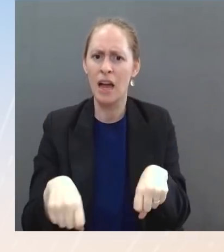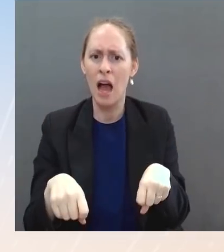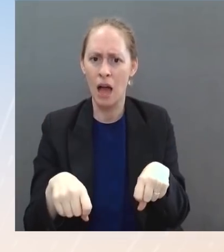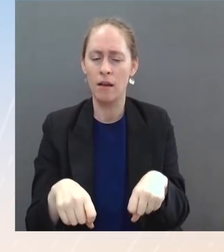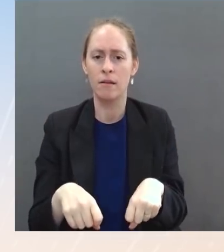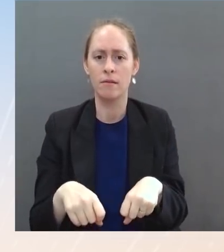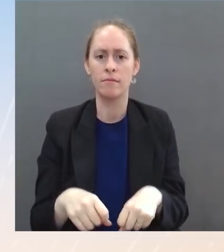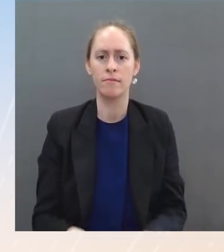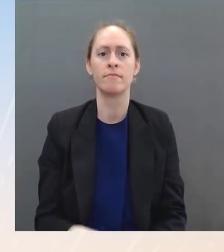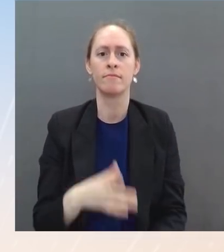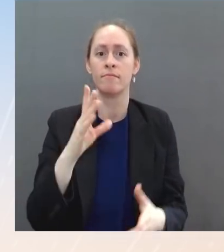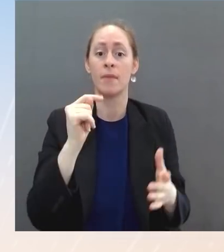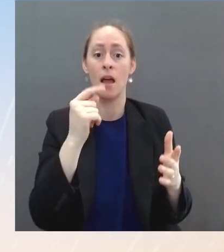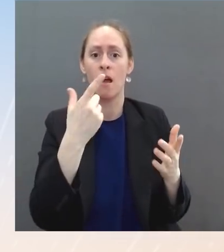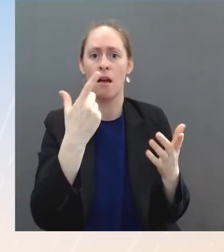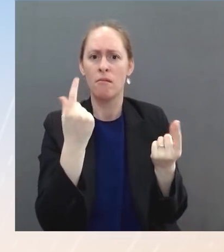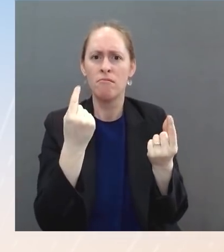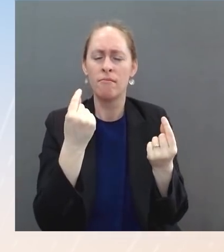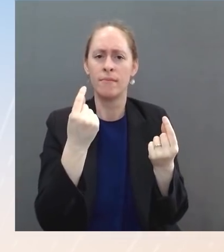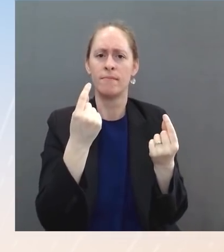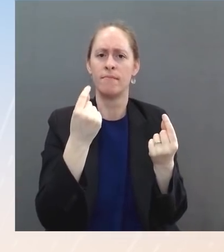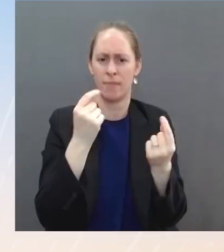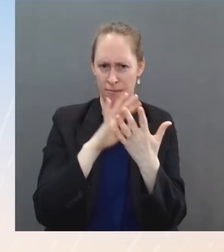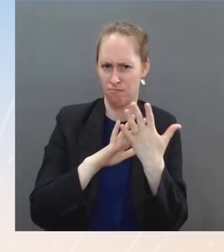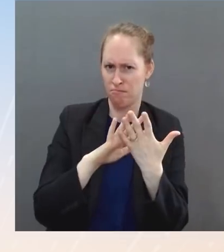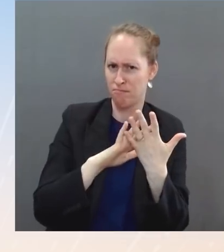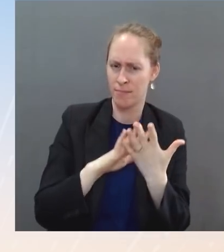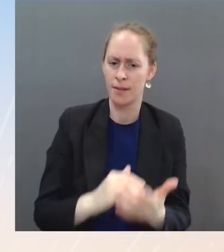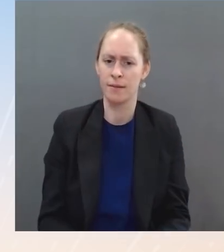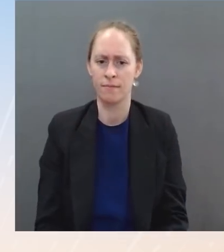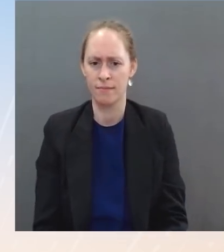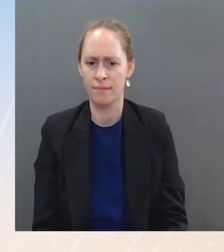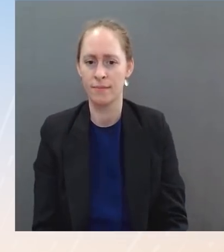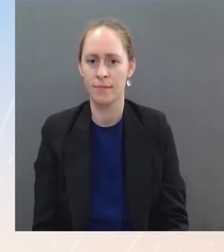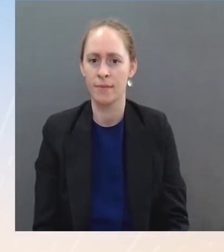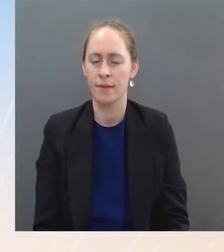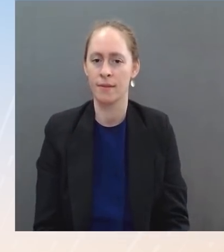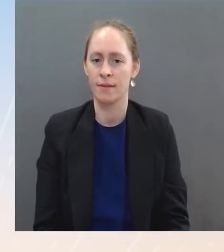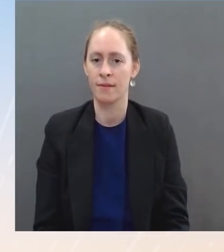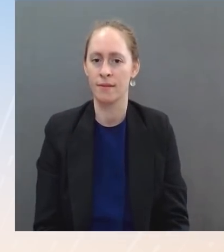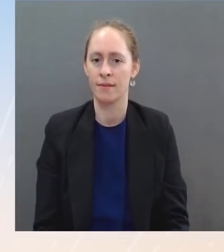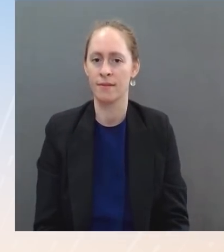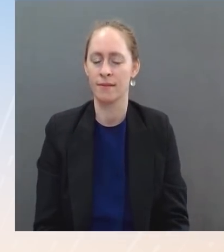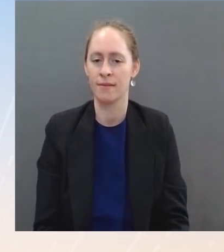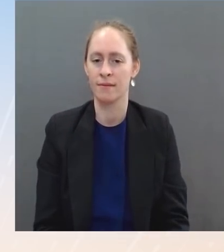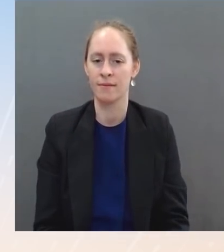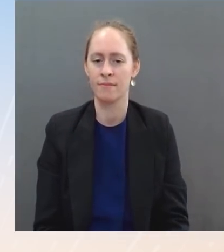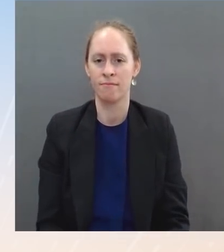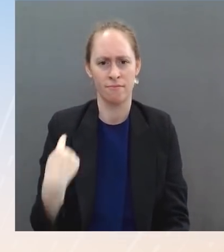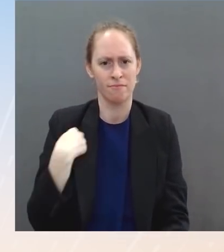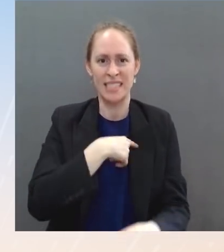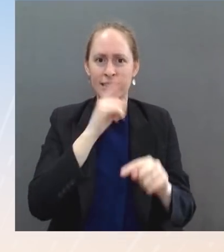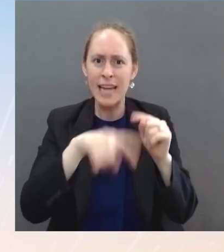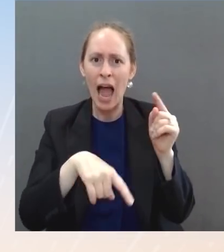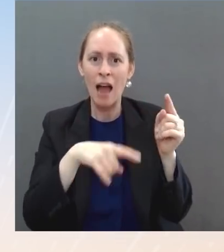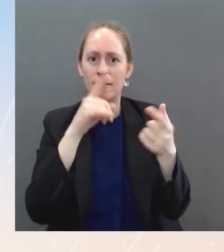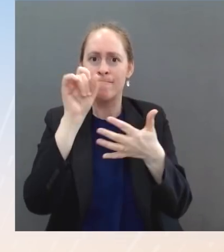some of these systems we cannot advertise, we cannot talk to you all about it. But what I want to make clear, as I said at the outset,